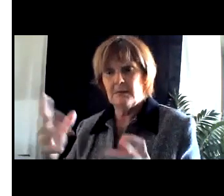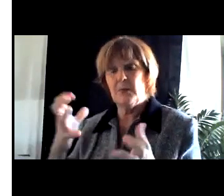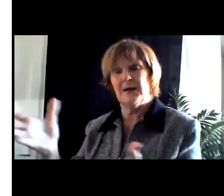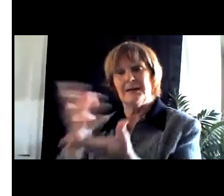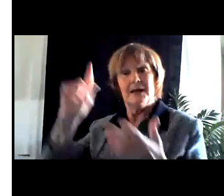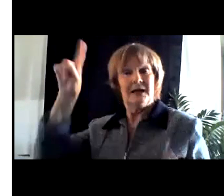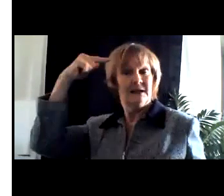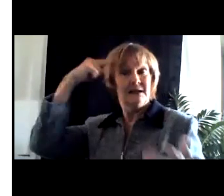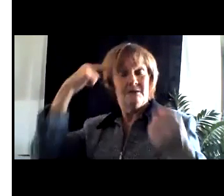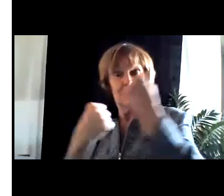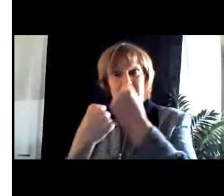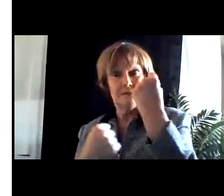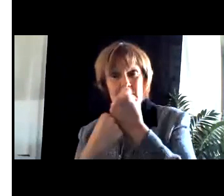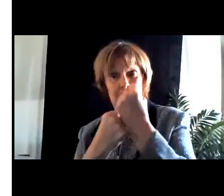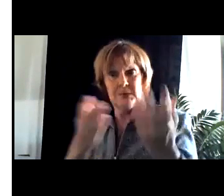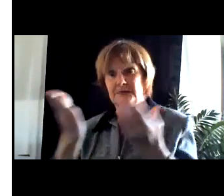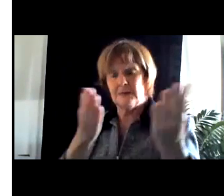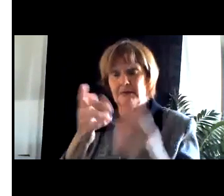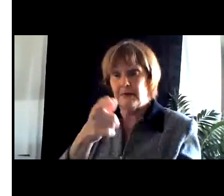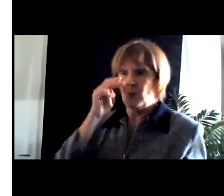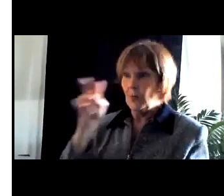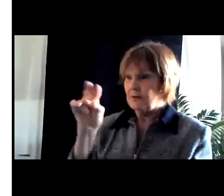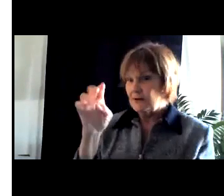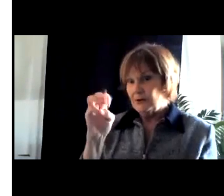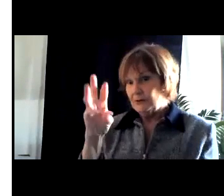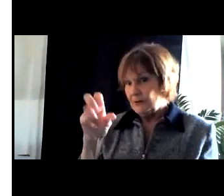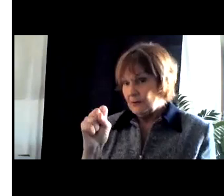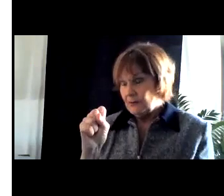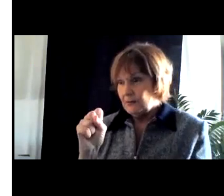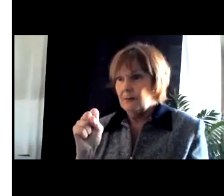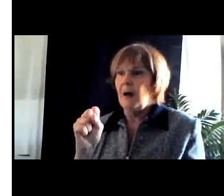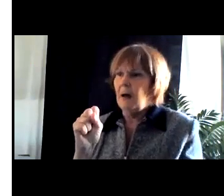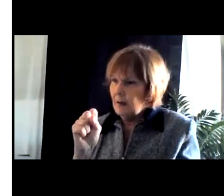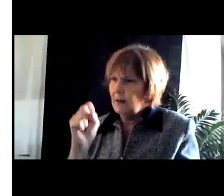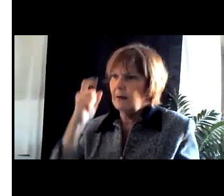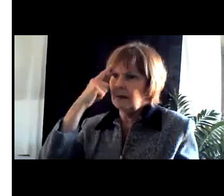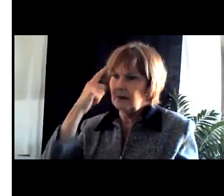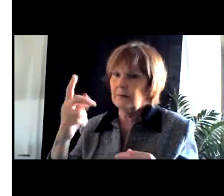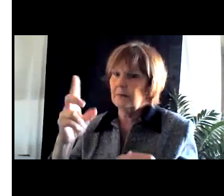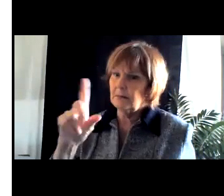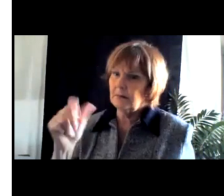or watching news coverage of someone with an intellectual disability being shot down in the streets